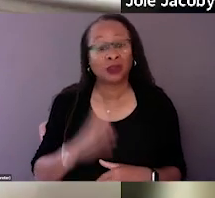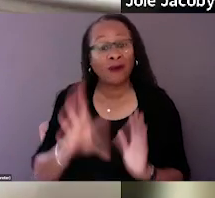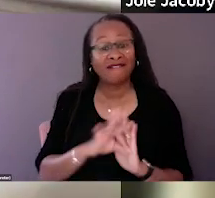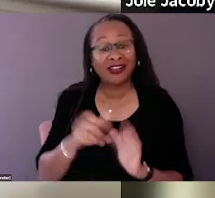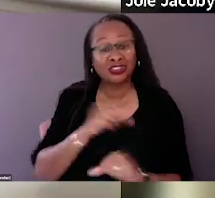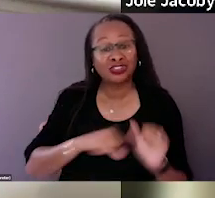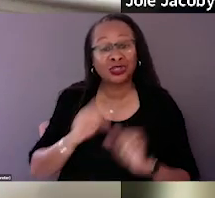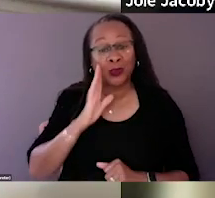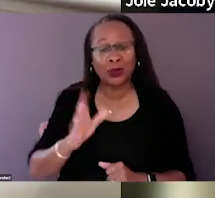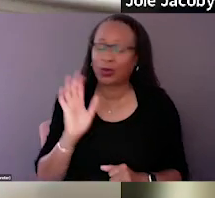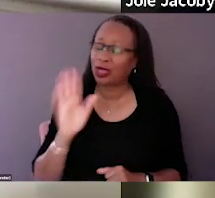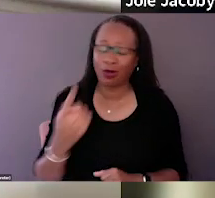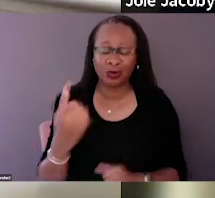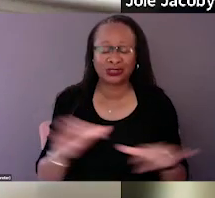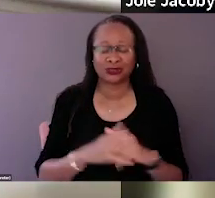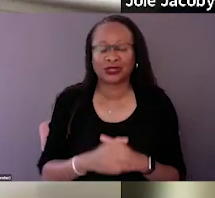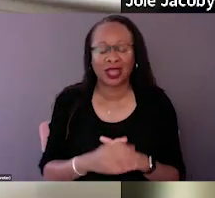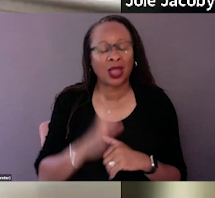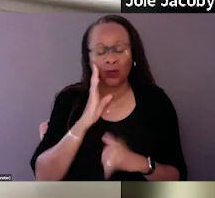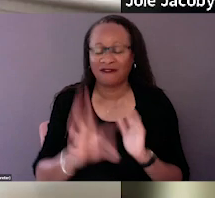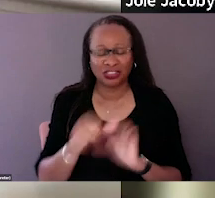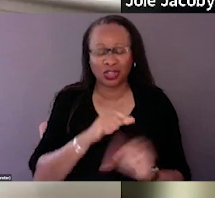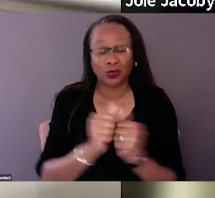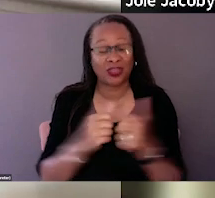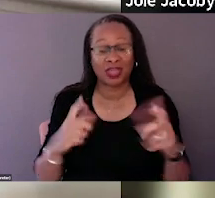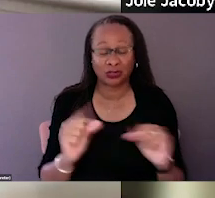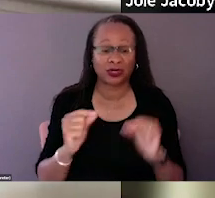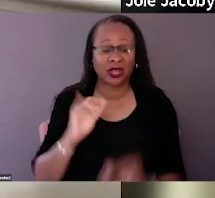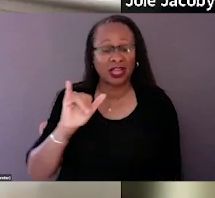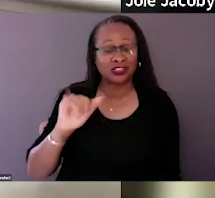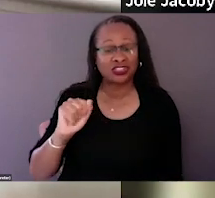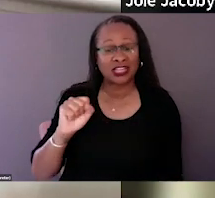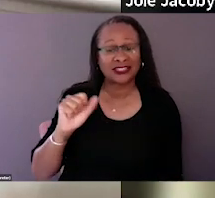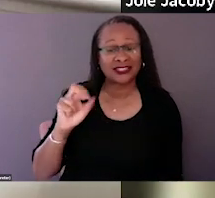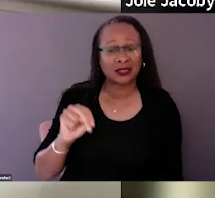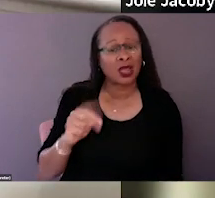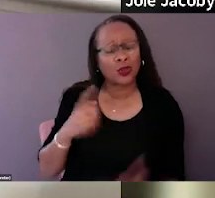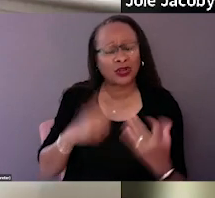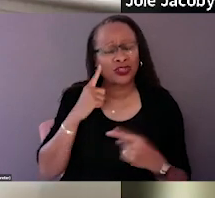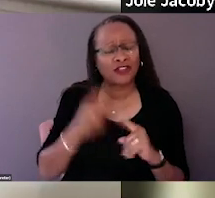I think we would've found each other without Twitter. Jason, what do you think from the tech side of things?